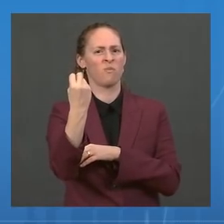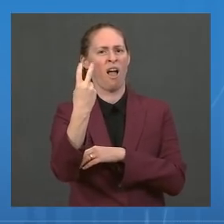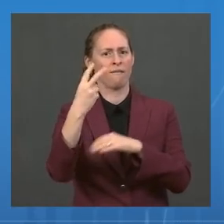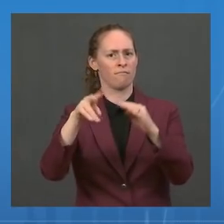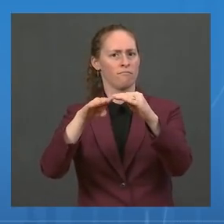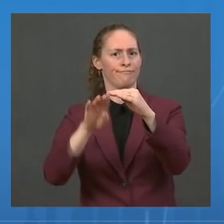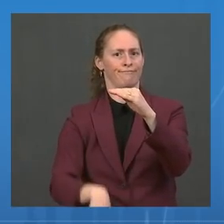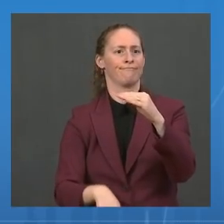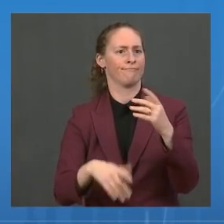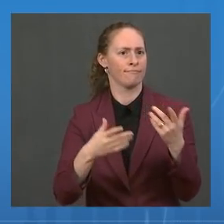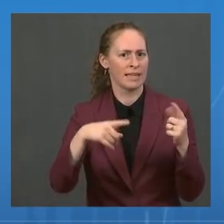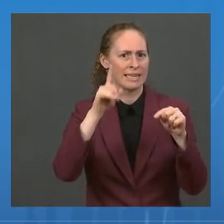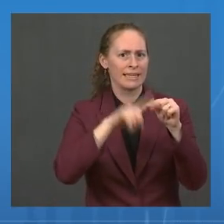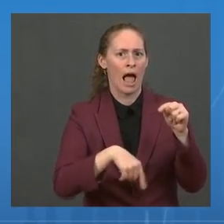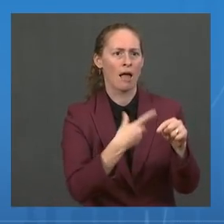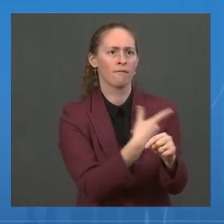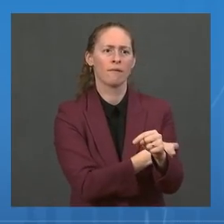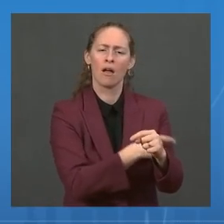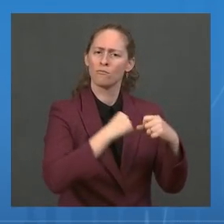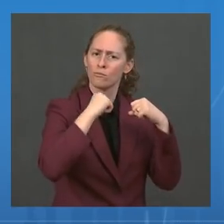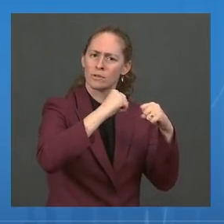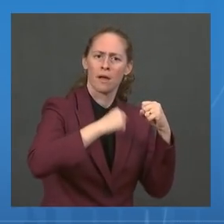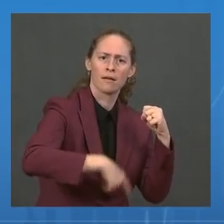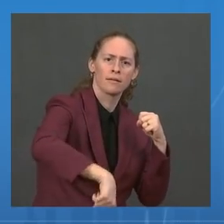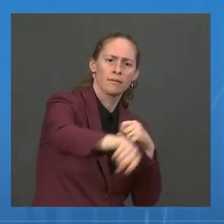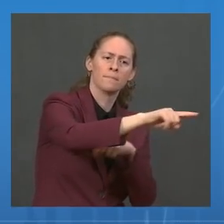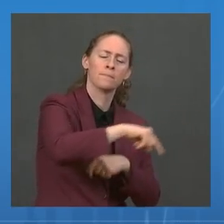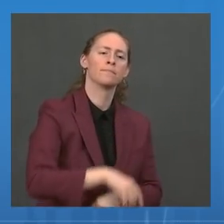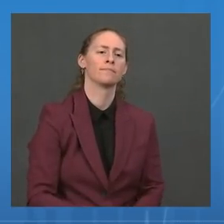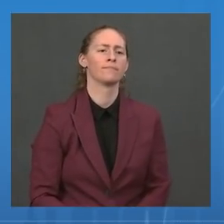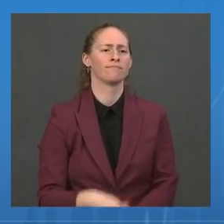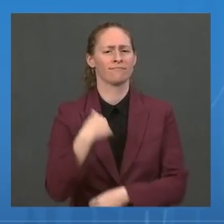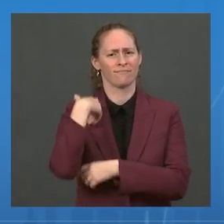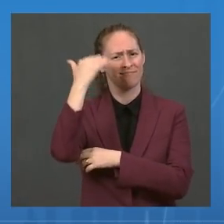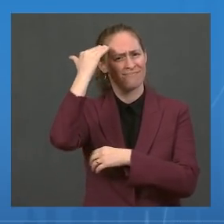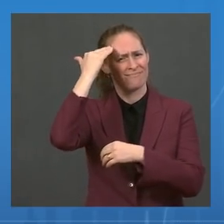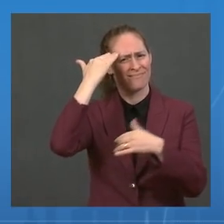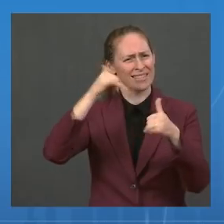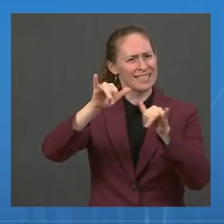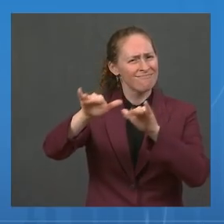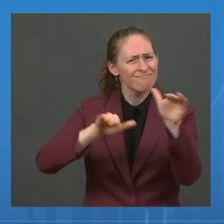While we have made tremendous progress in our campaign to vaccinate as many Americans as possible,